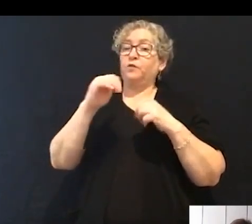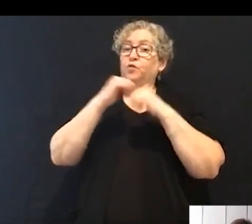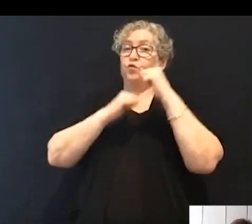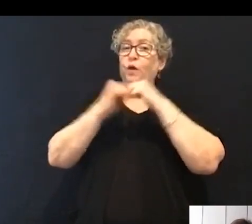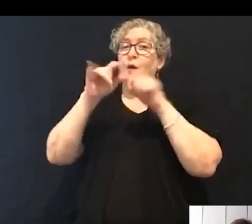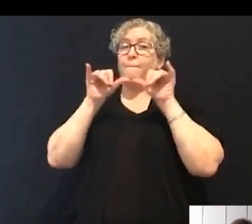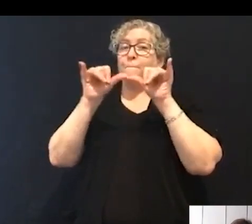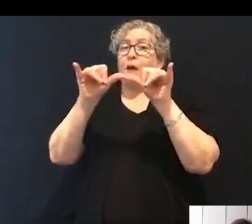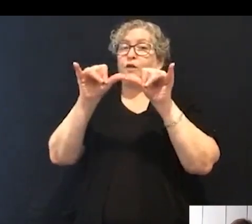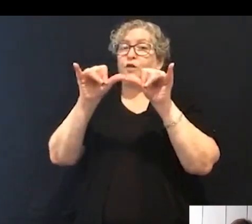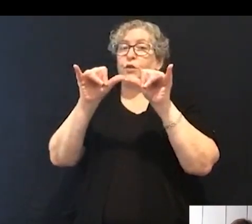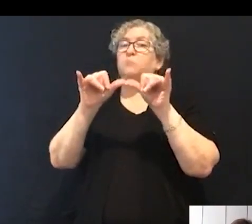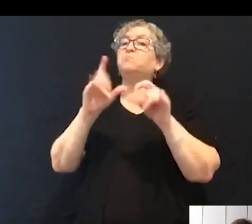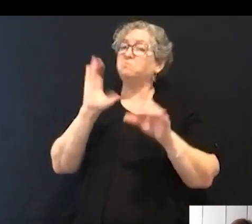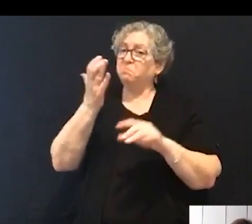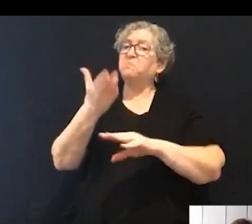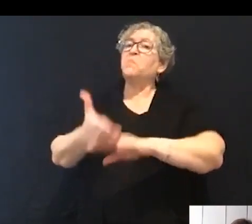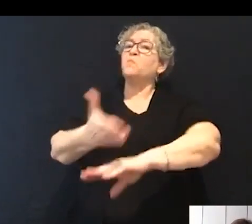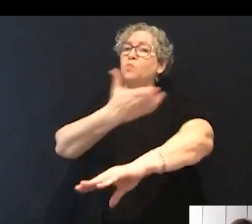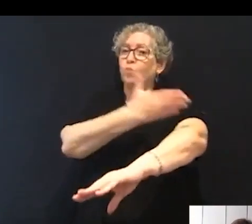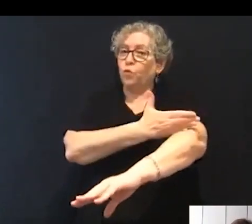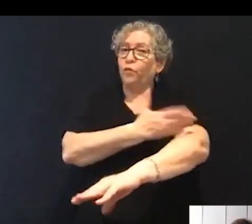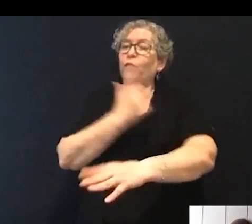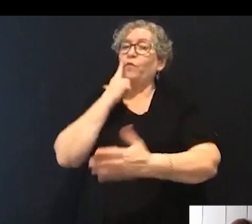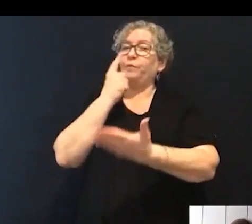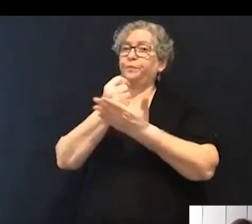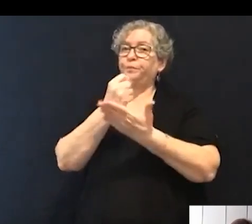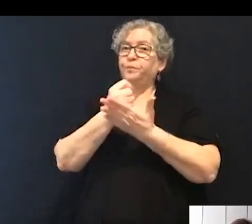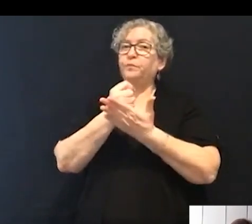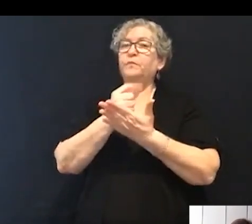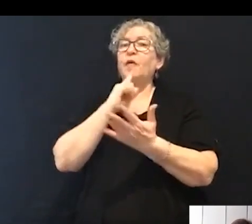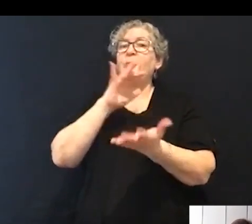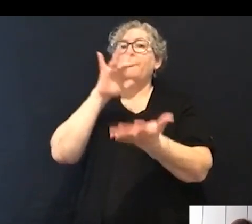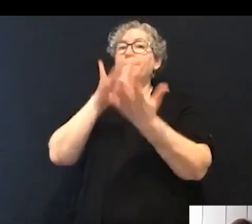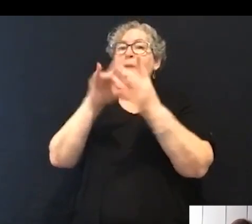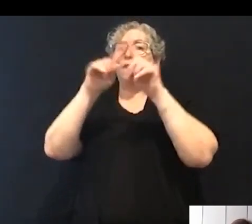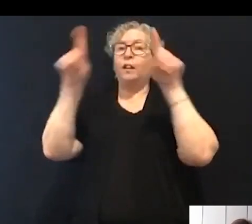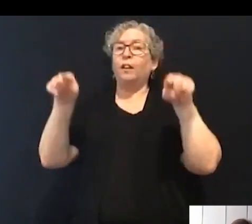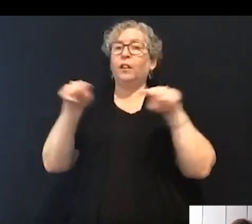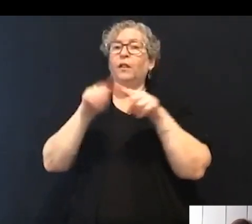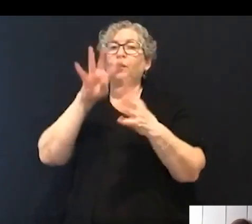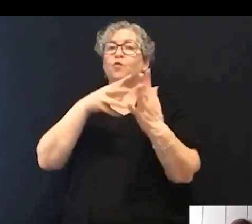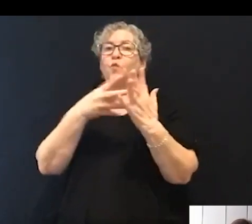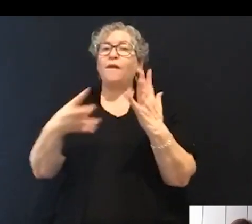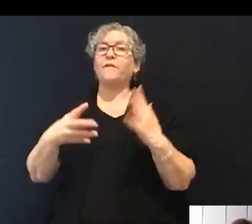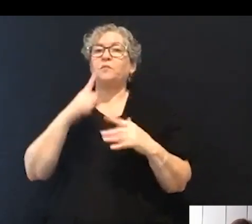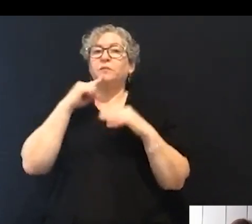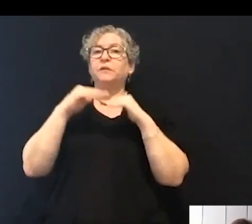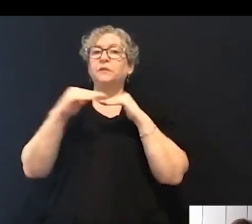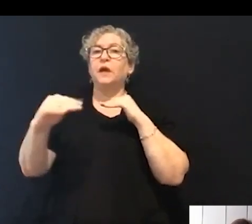improved in the treatment eye in white in the middle graph and was stable in the contralateral eye.